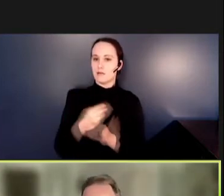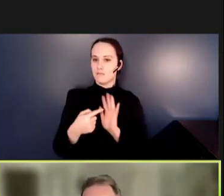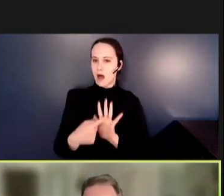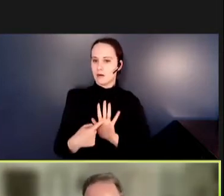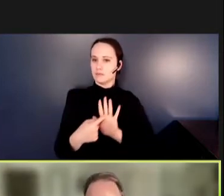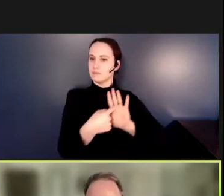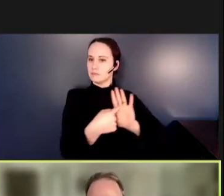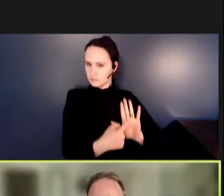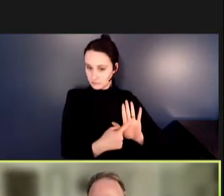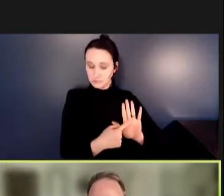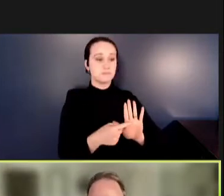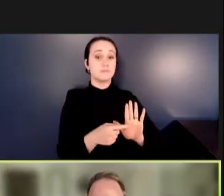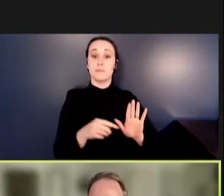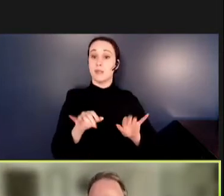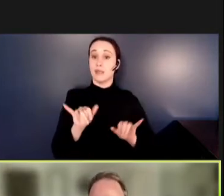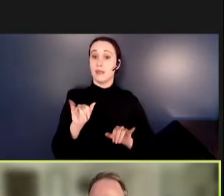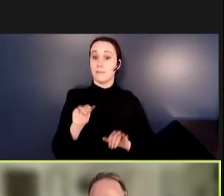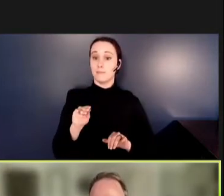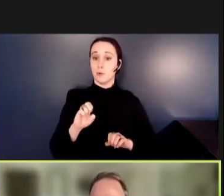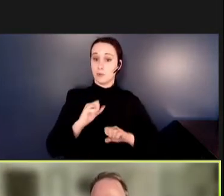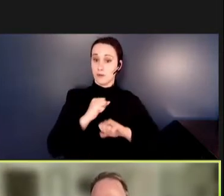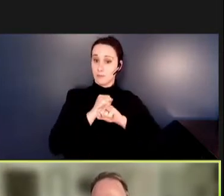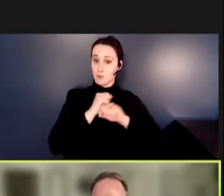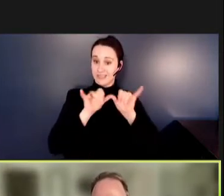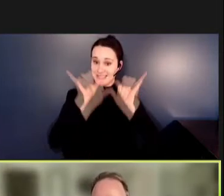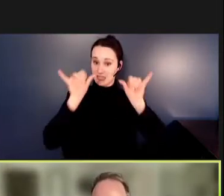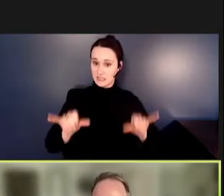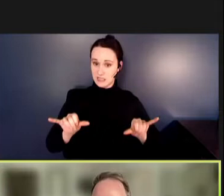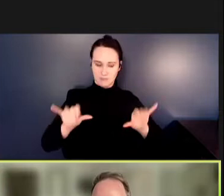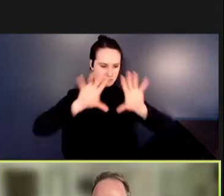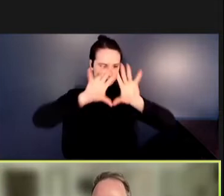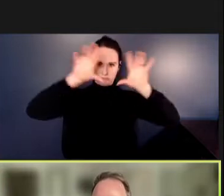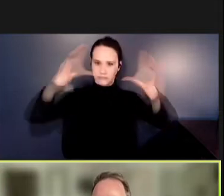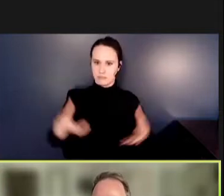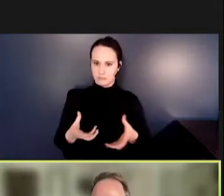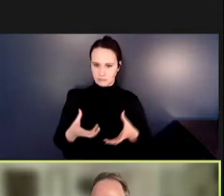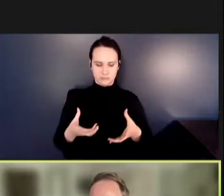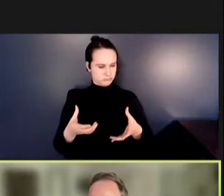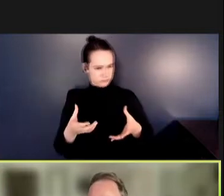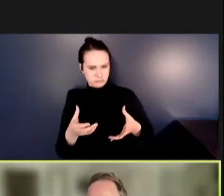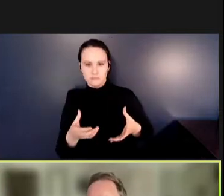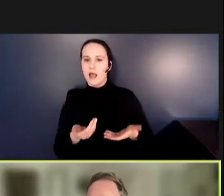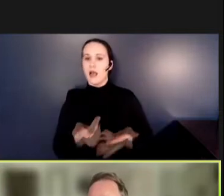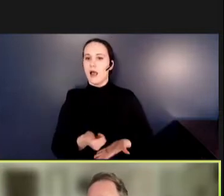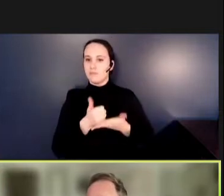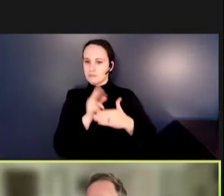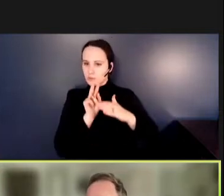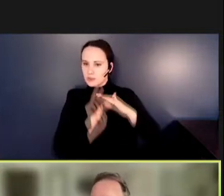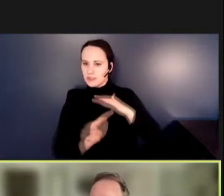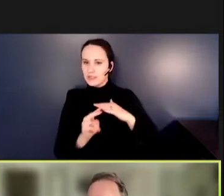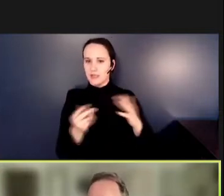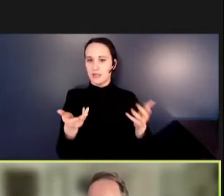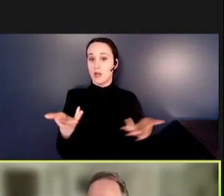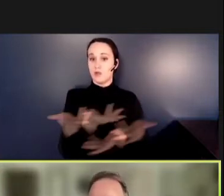the immune system as a distributed system, and it predicts interactions from protein